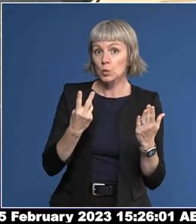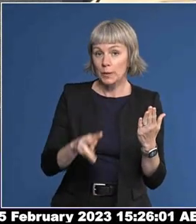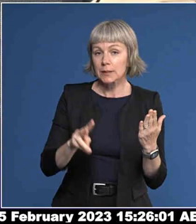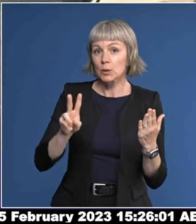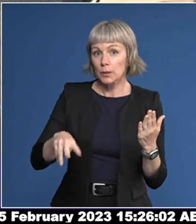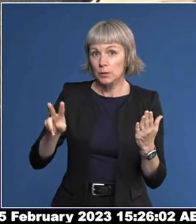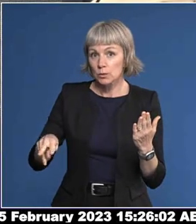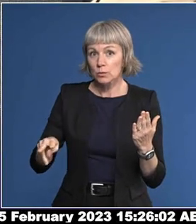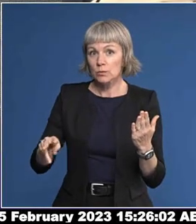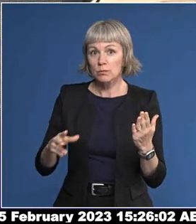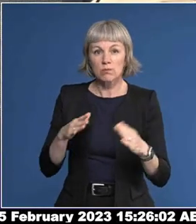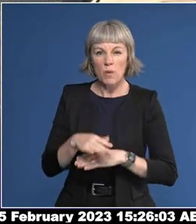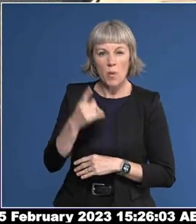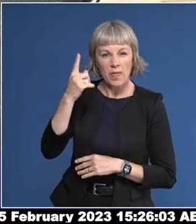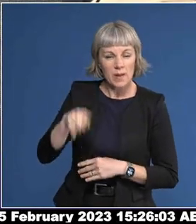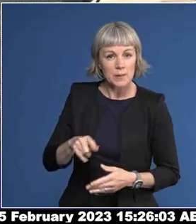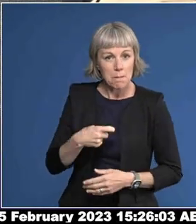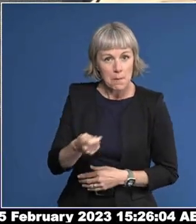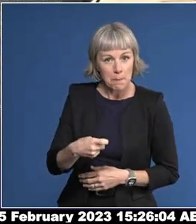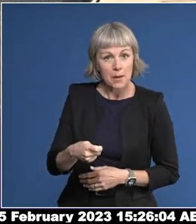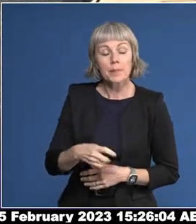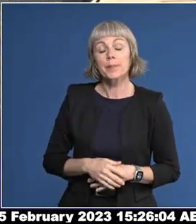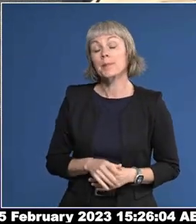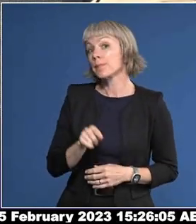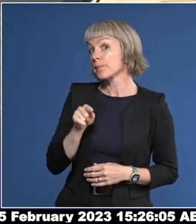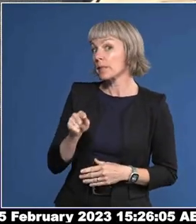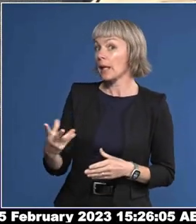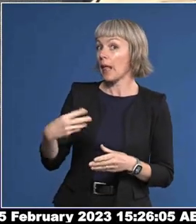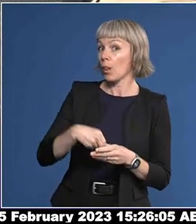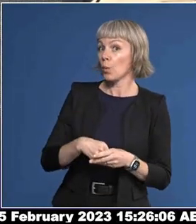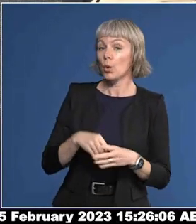That's right. MS DOWSETT: And they include not-for-profit disability service